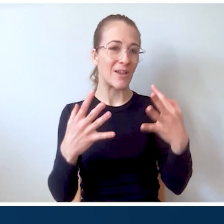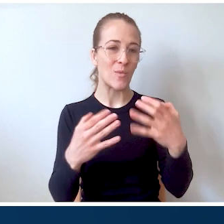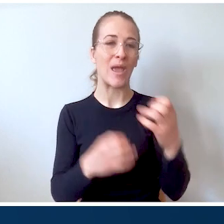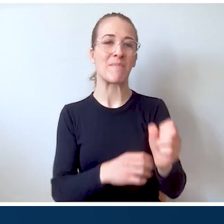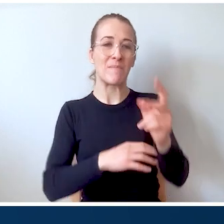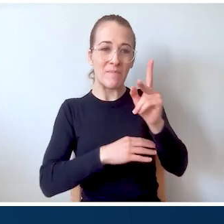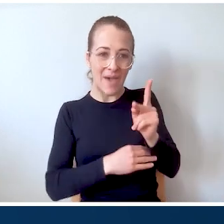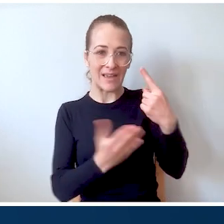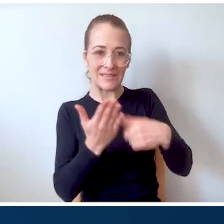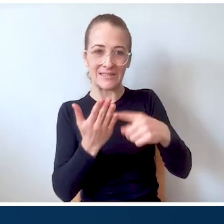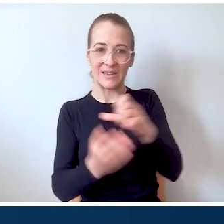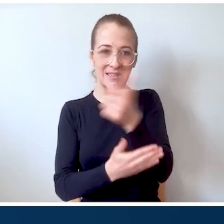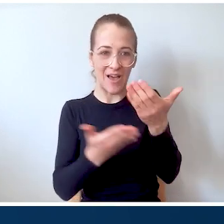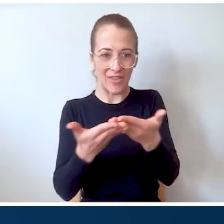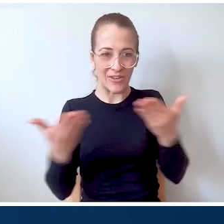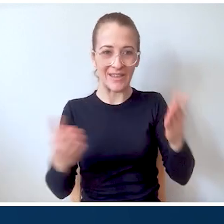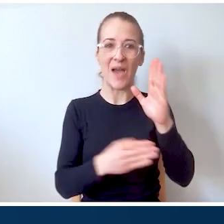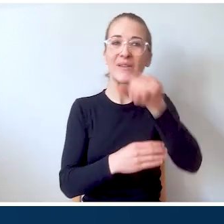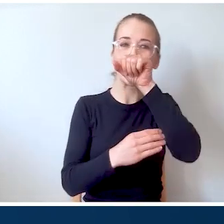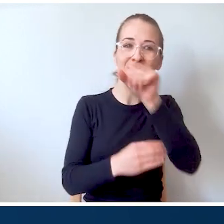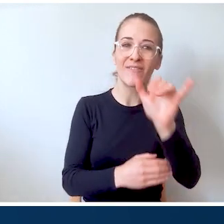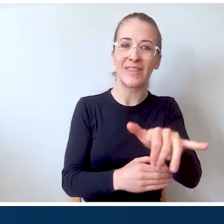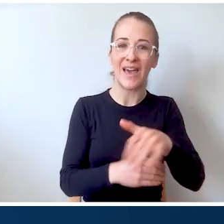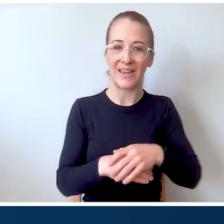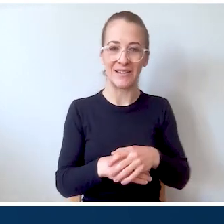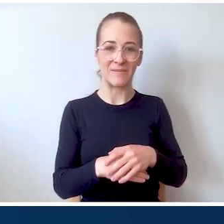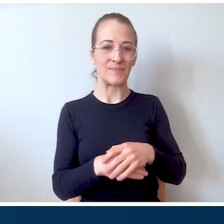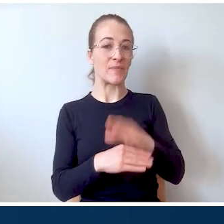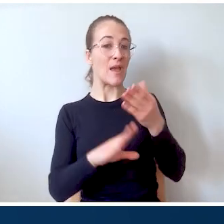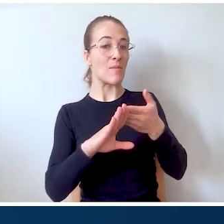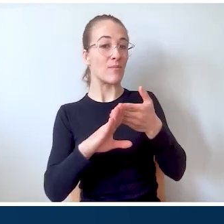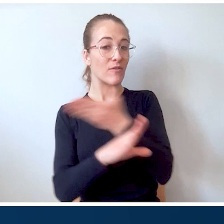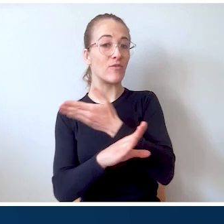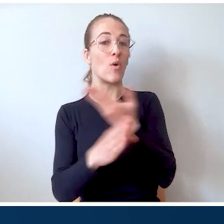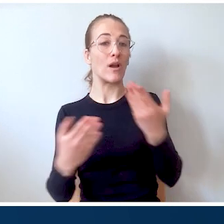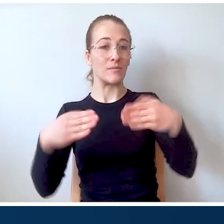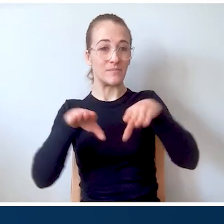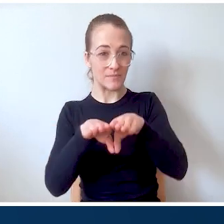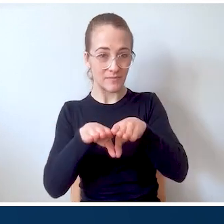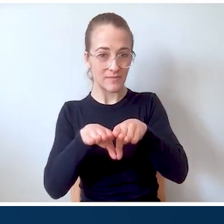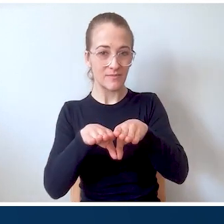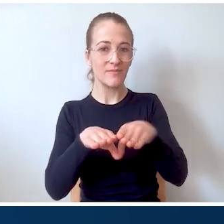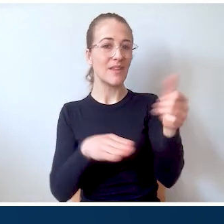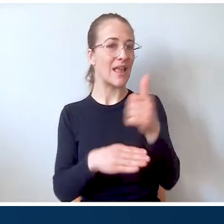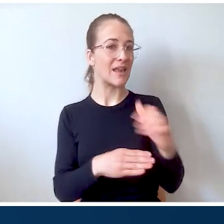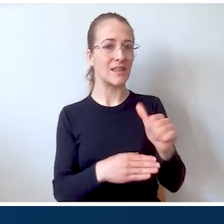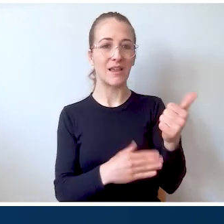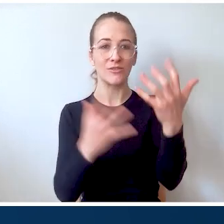some other things. - Oh, I'd love to. Yeah. And before we sign off THIS time, is there anything else that you want to share